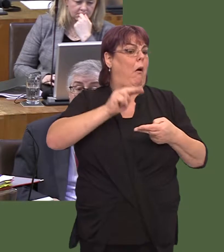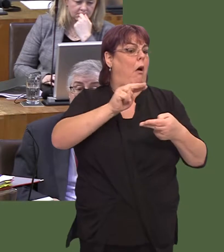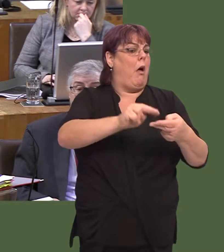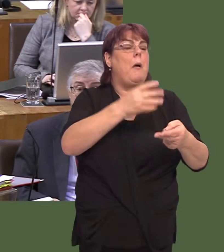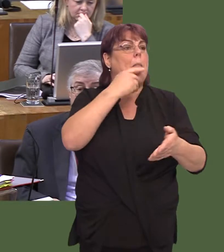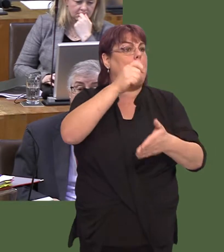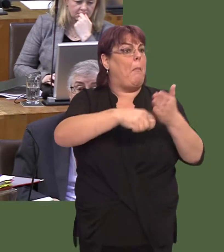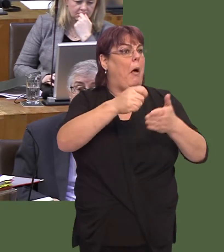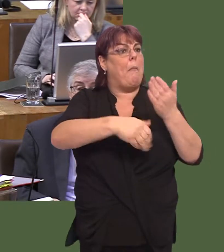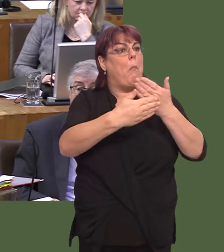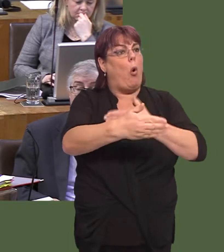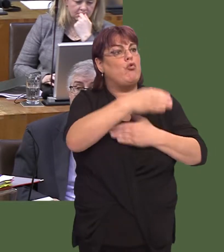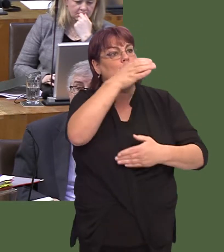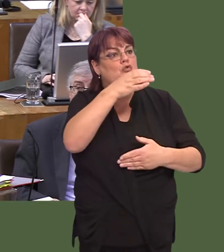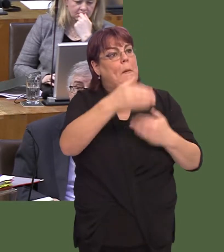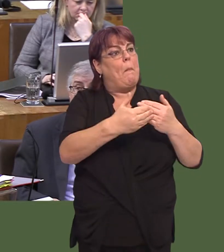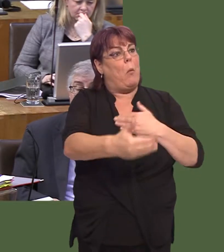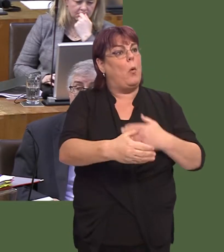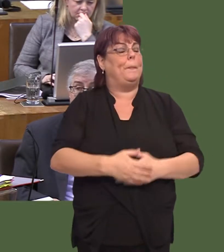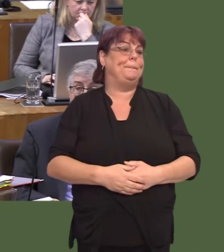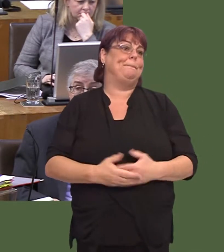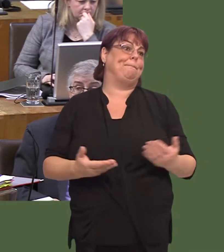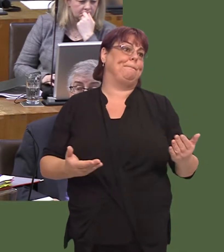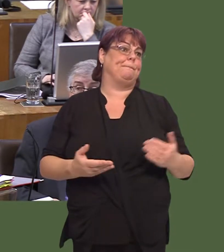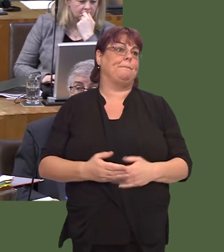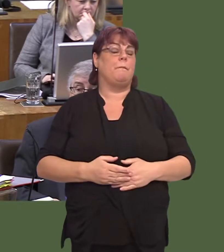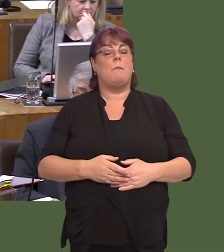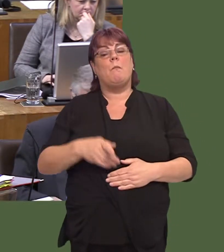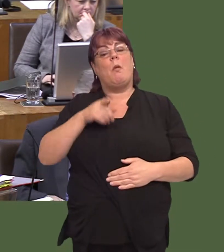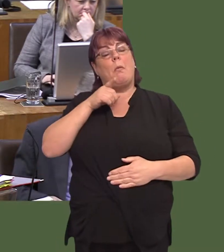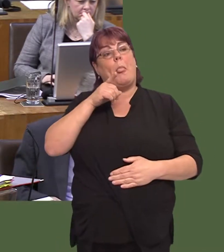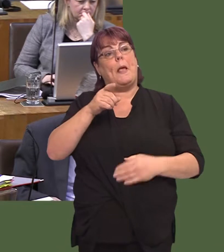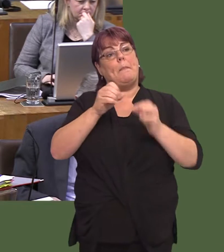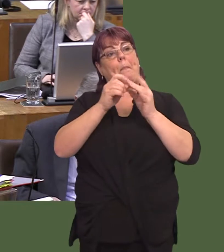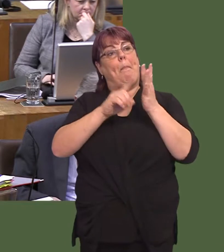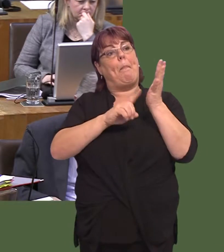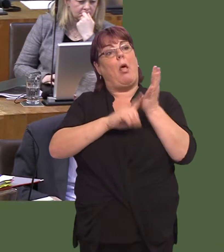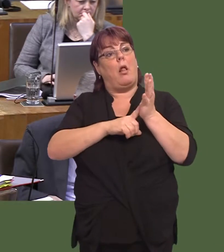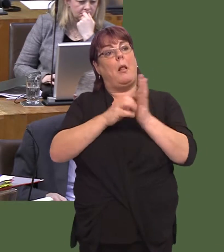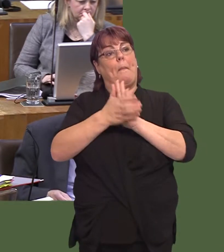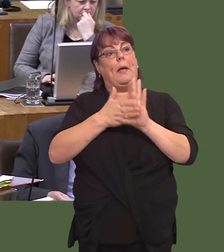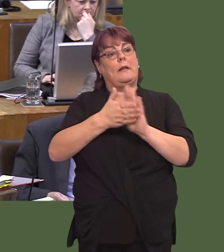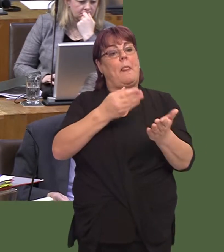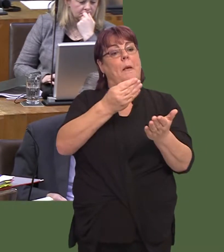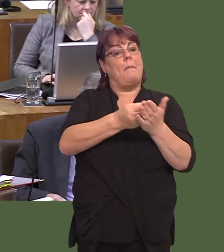itís cheaper it will do that. This is a way of ensuring that the balance is right between the price of alcohol and peopleís health.